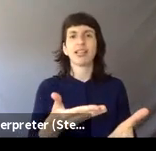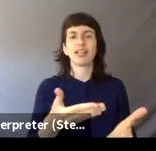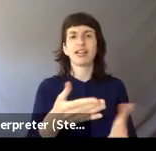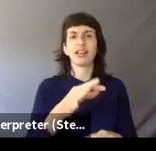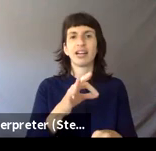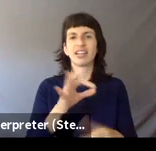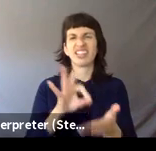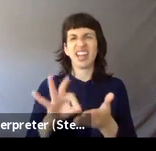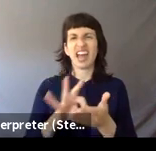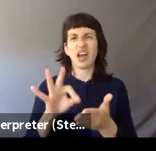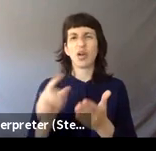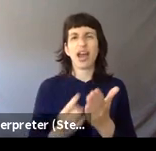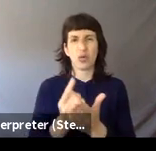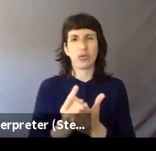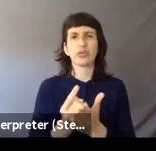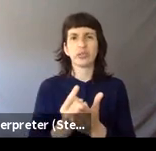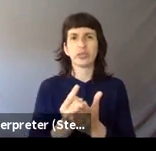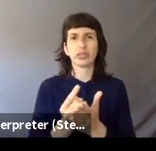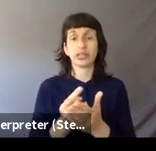Over the last two weeks we've had over 7,000 participants over the course of all of our LMS offerings so those clock hours could take a little longer than normal.